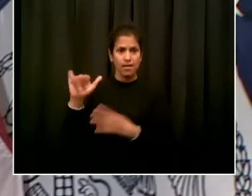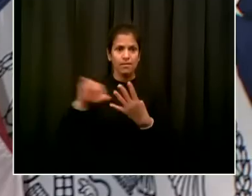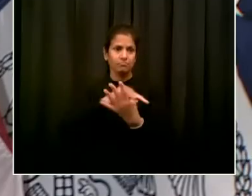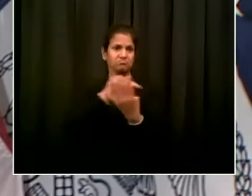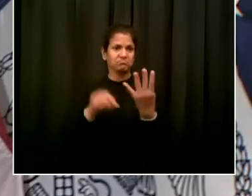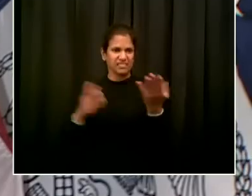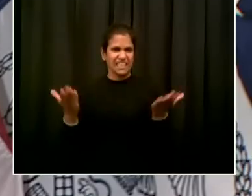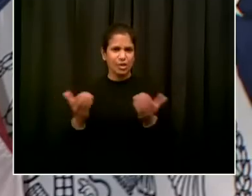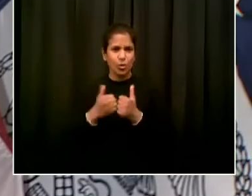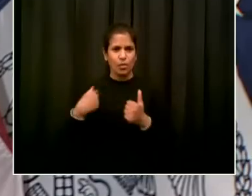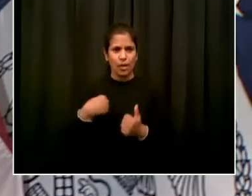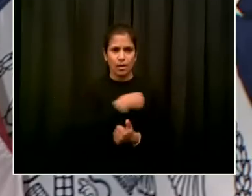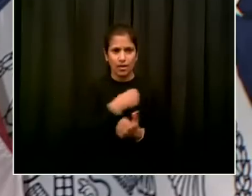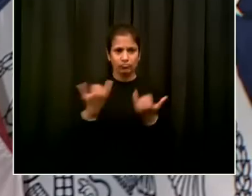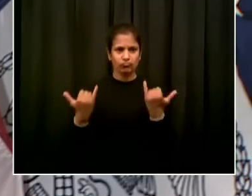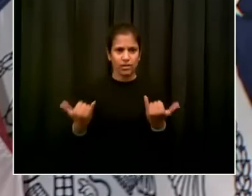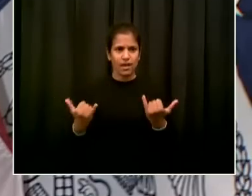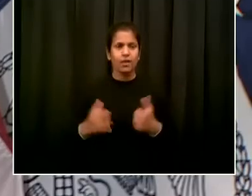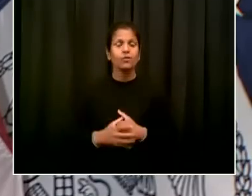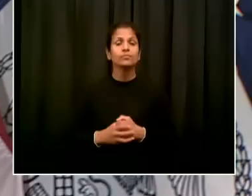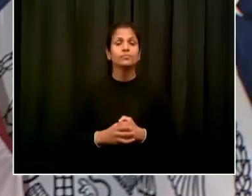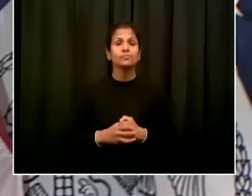PERFECT TIMING.